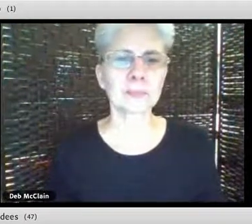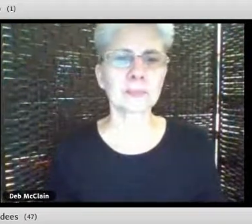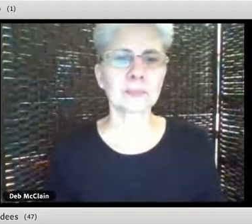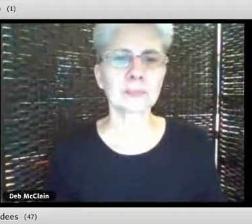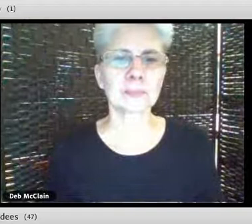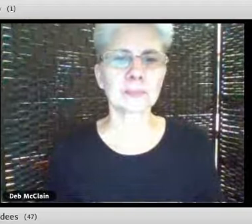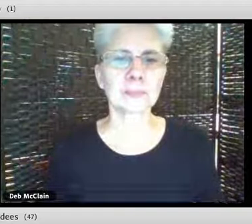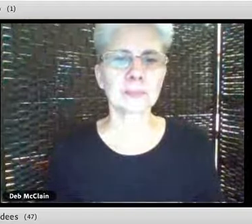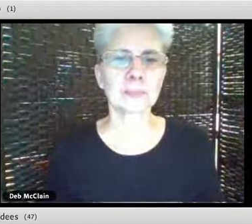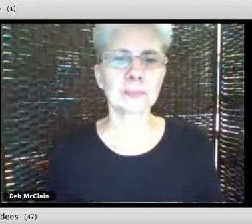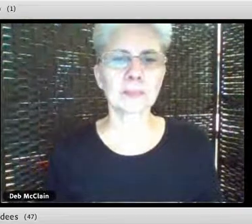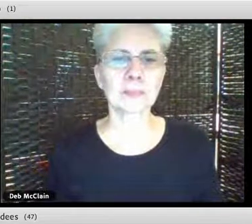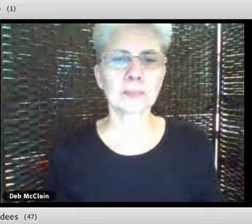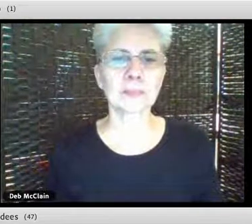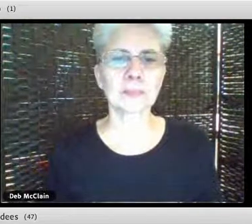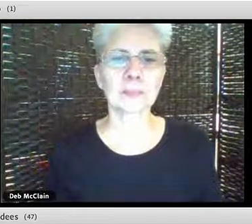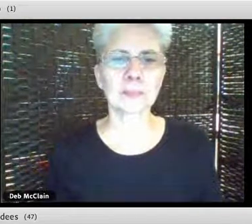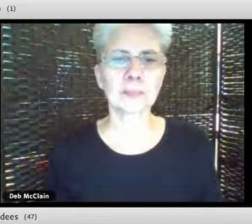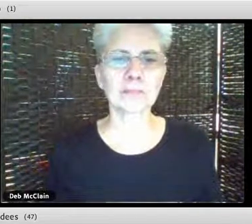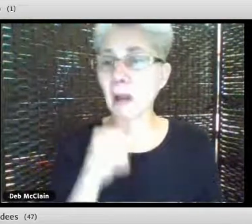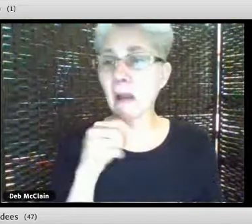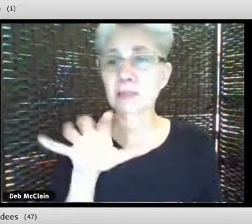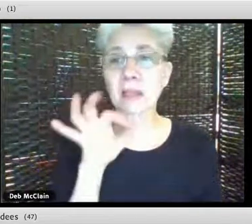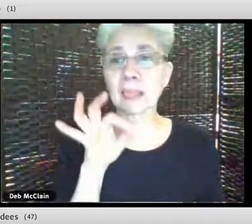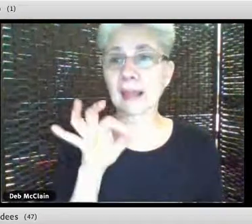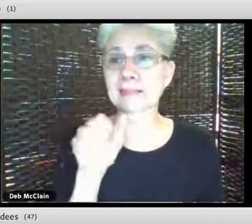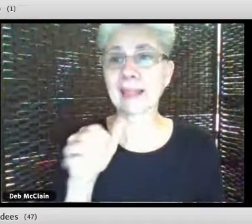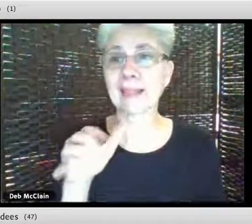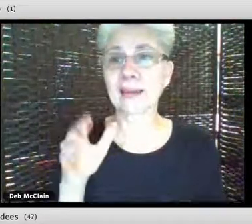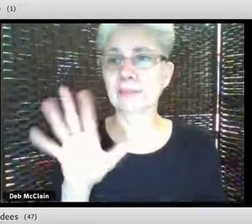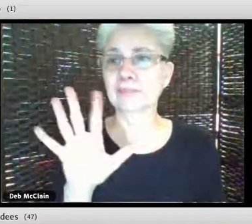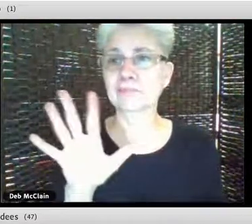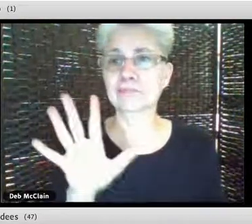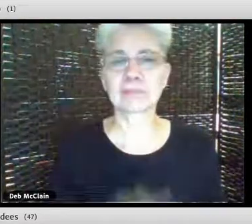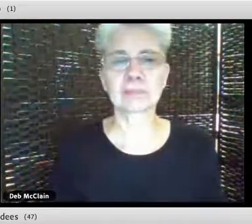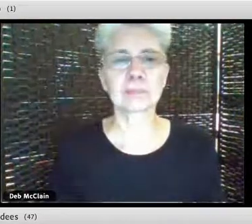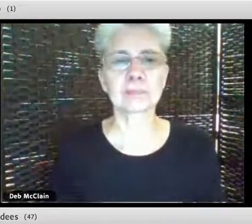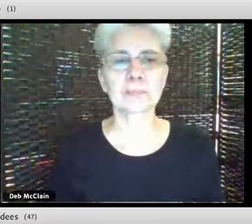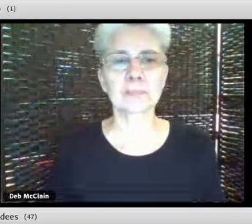Just a second. Say "No data." Right. I didn't select anything.